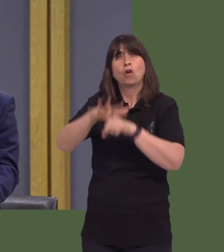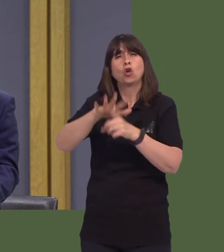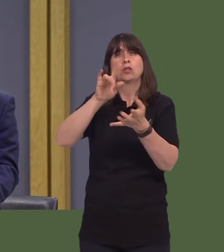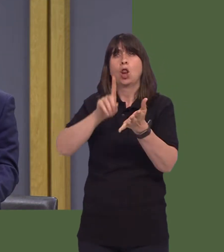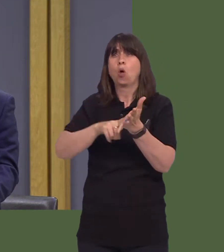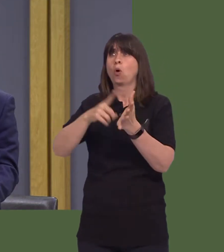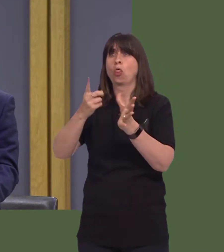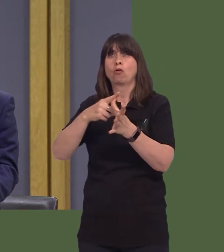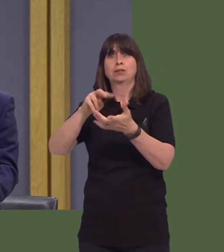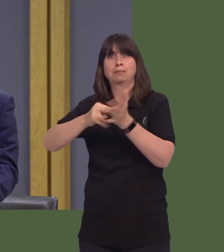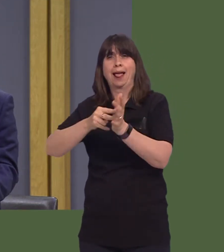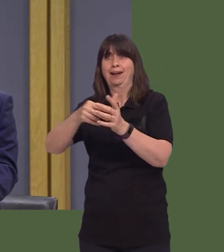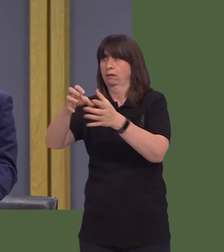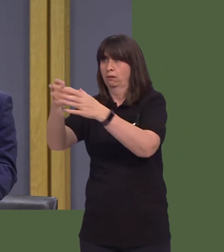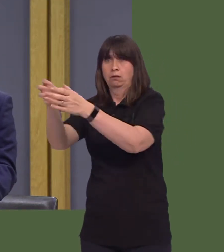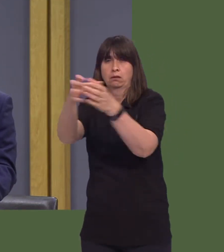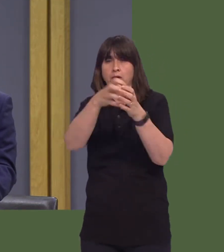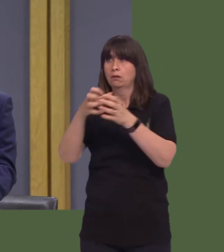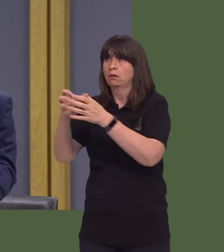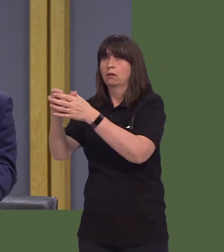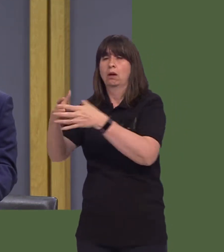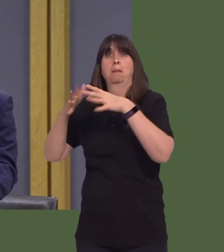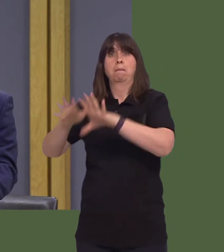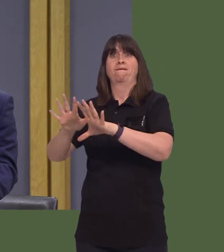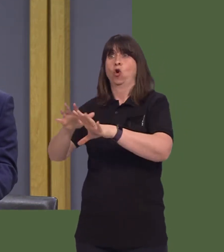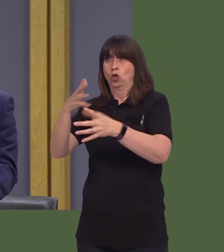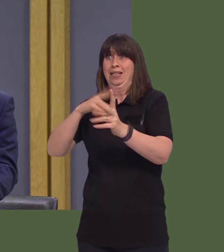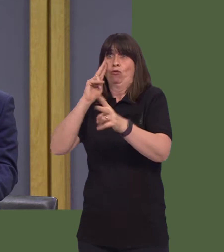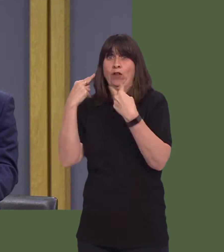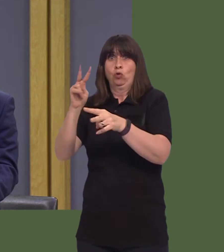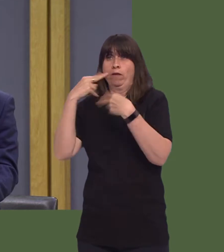with the 2021 planned expiry date to review their LDPs, there will not be sufficient resource